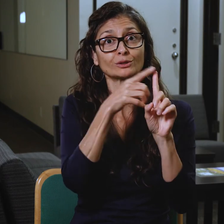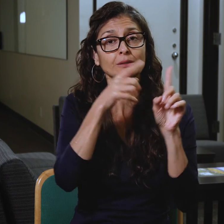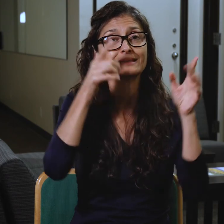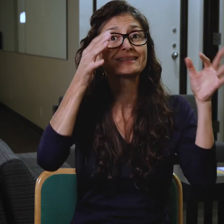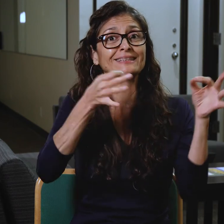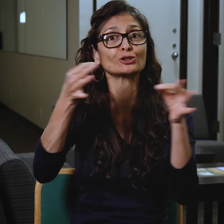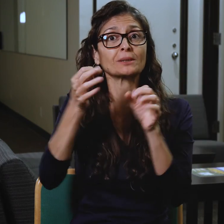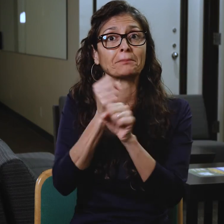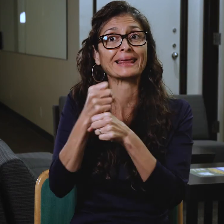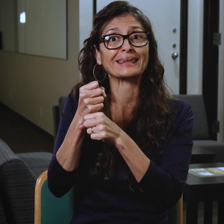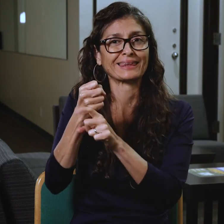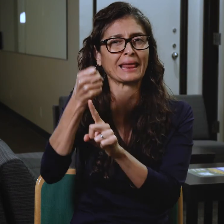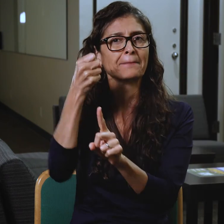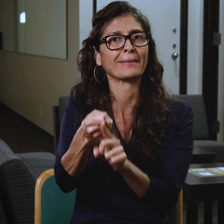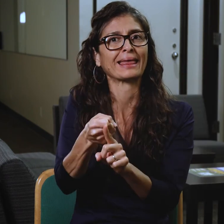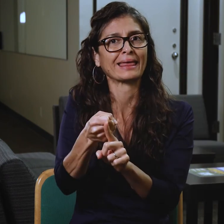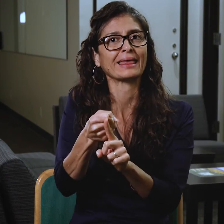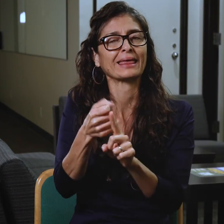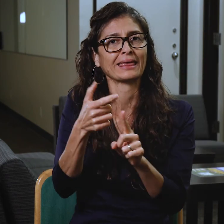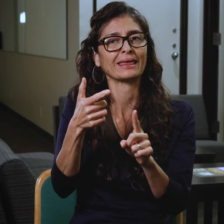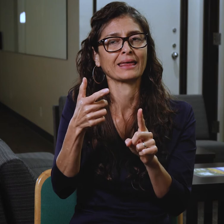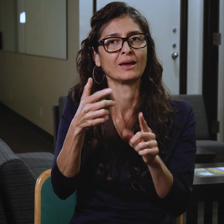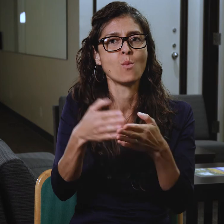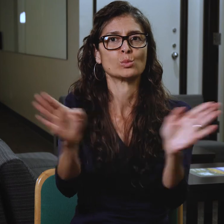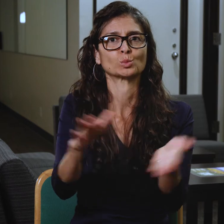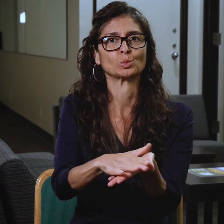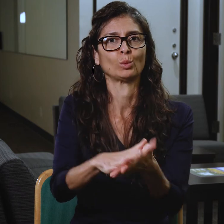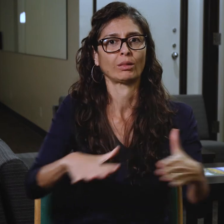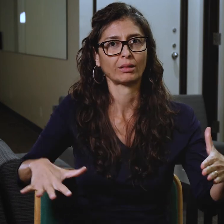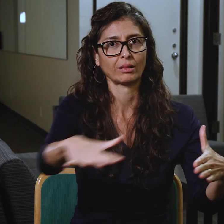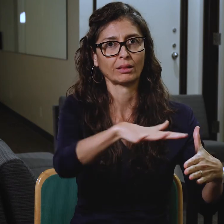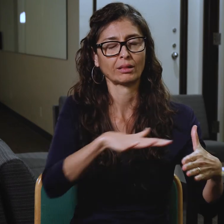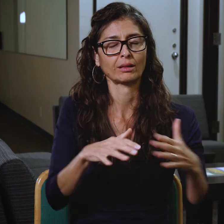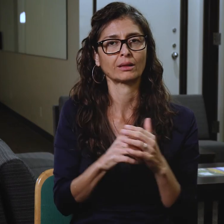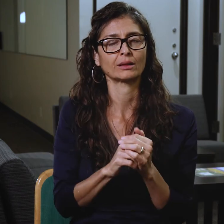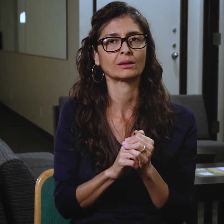It is absolutely necessary because their decision making impacts the entire school.